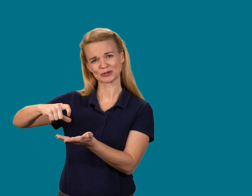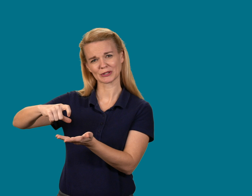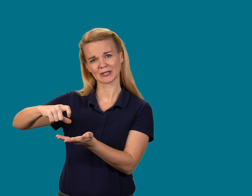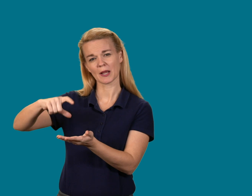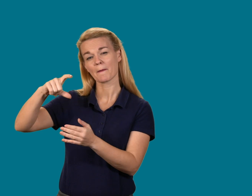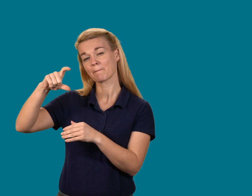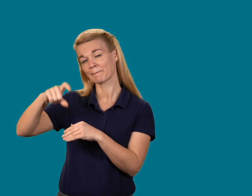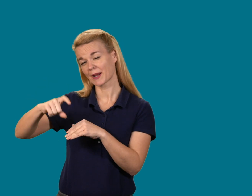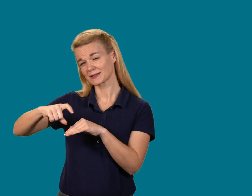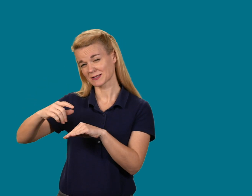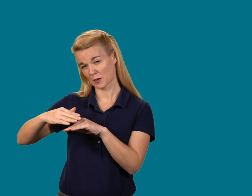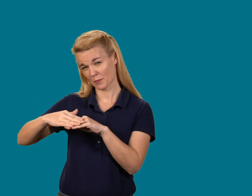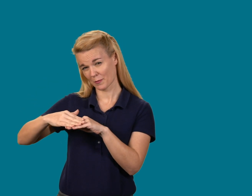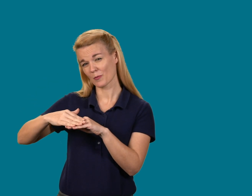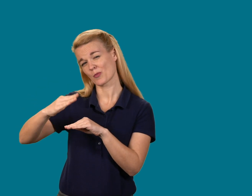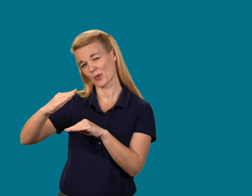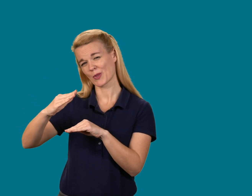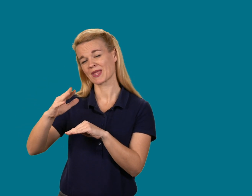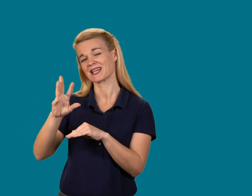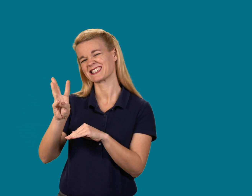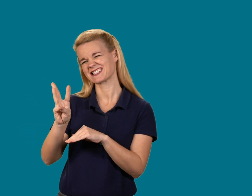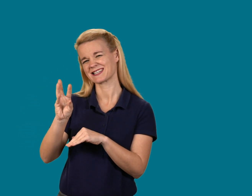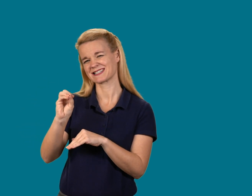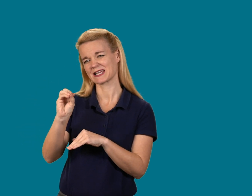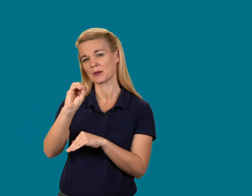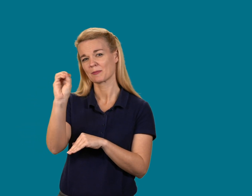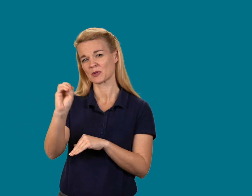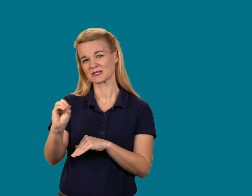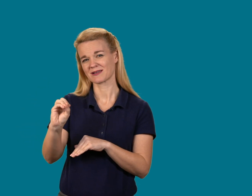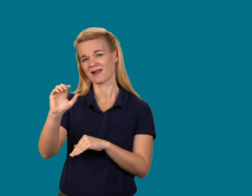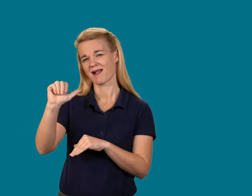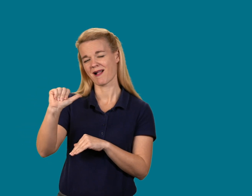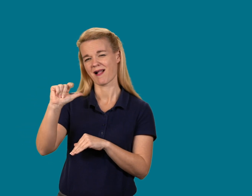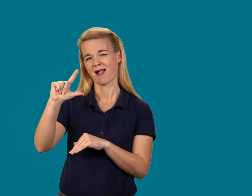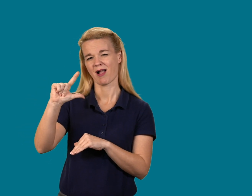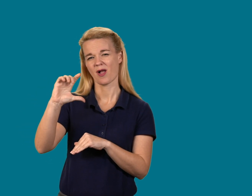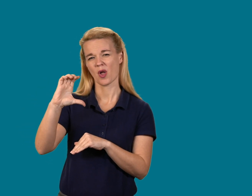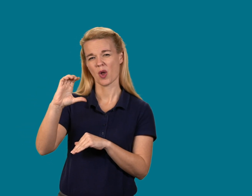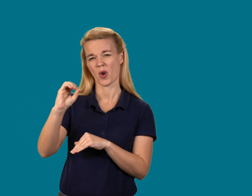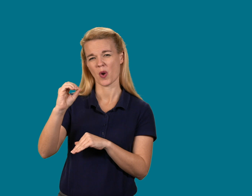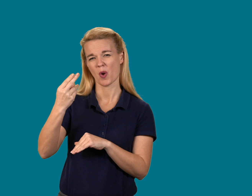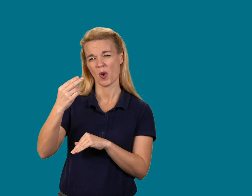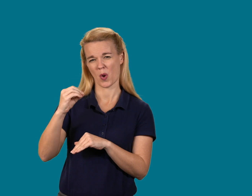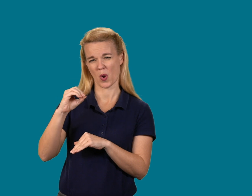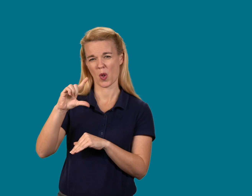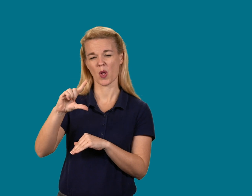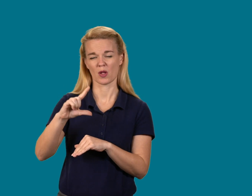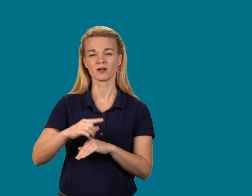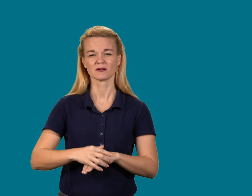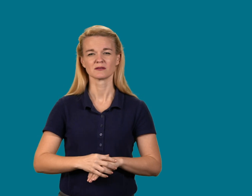at least 60 percent alcohol.